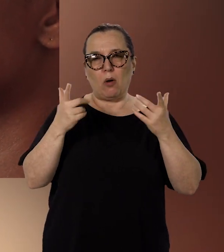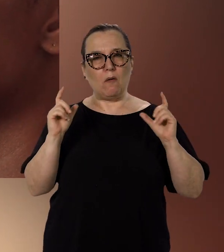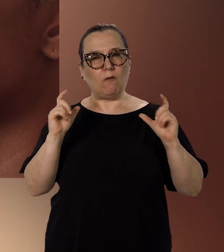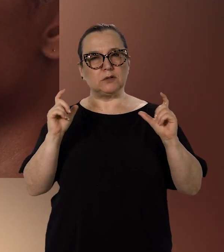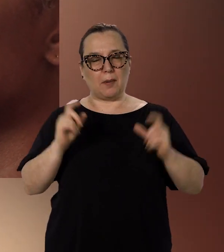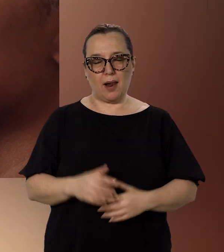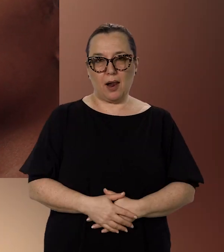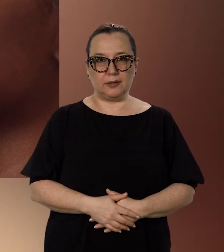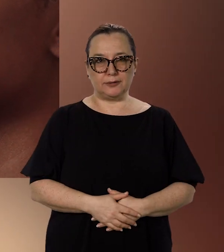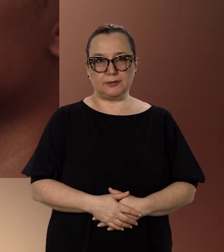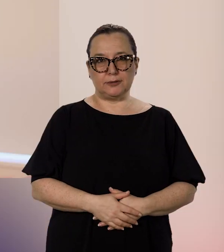It's a lot more comfortable to wear.